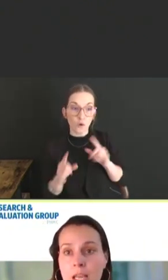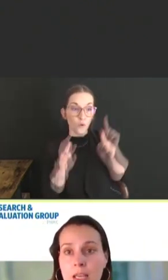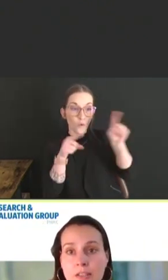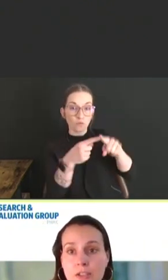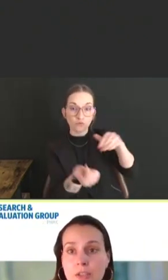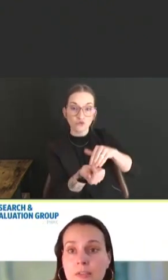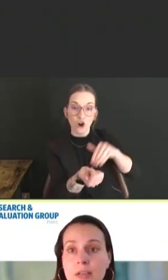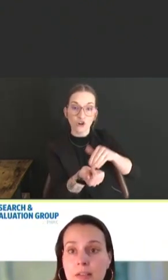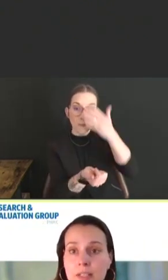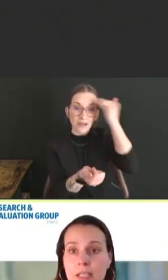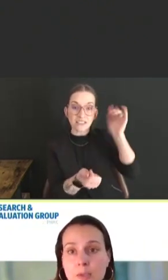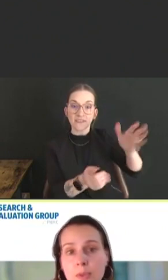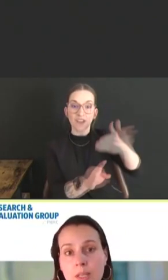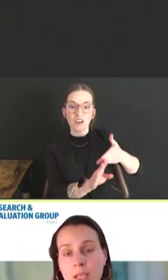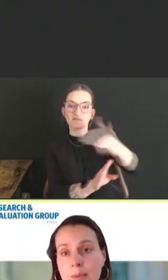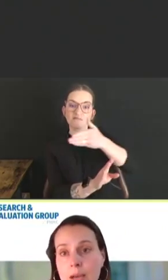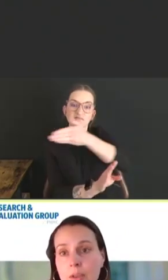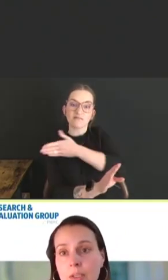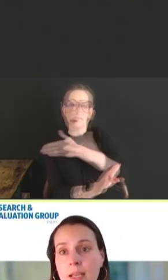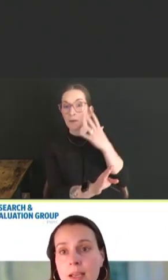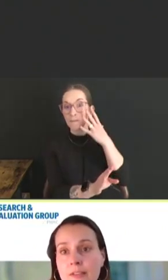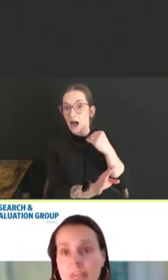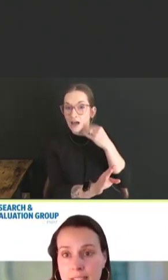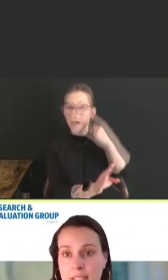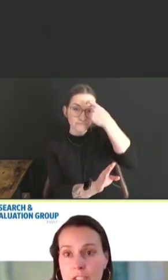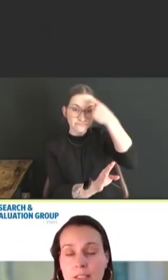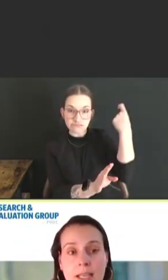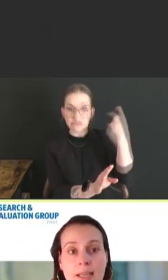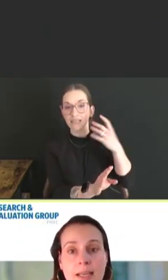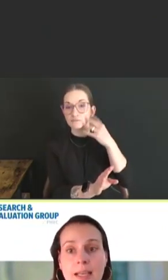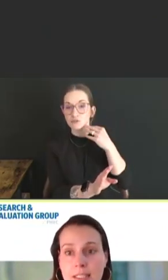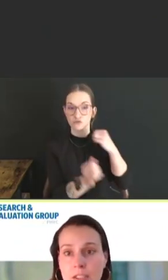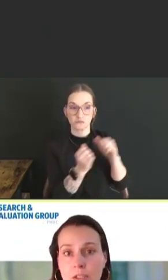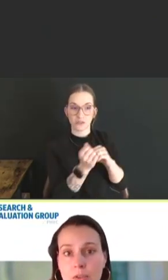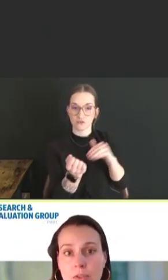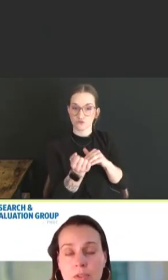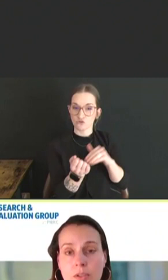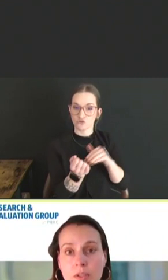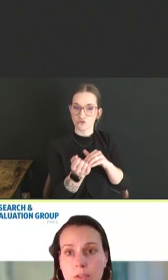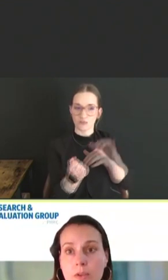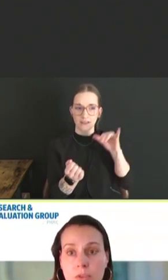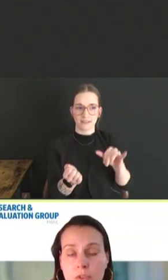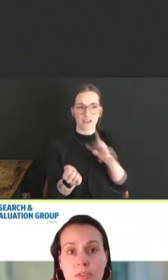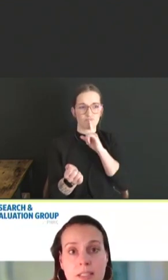That's certainly relevant as we're thinking about vaccinations and access to those services,